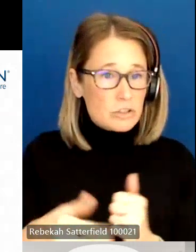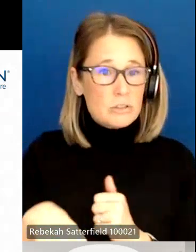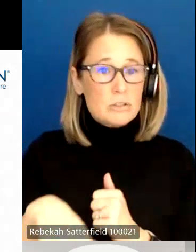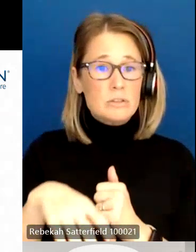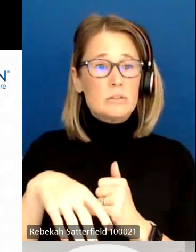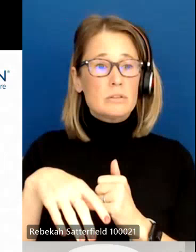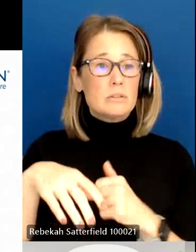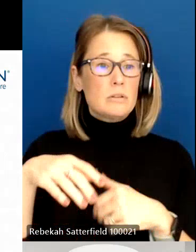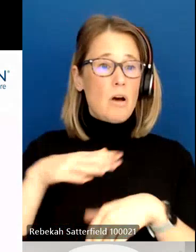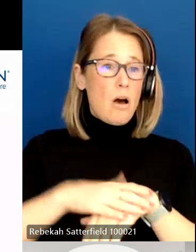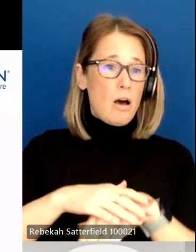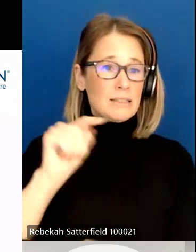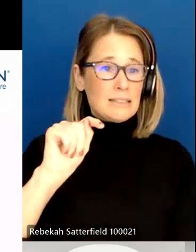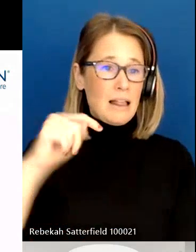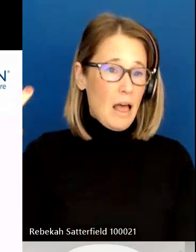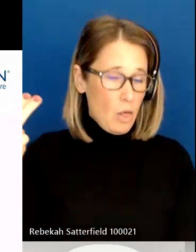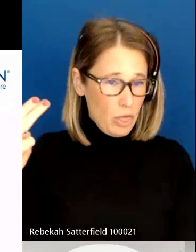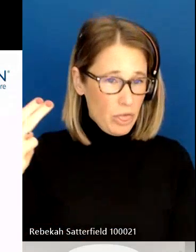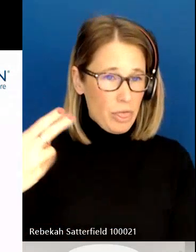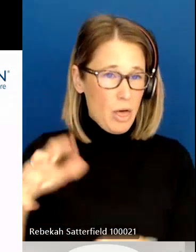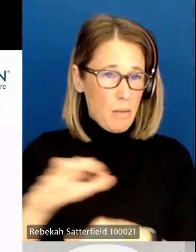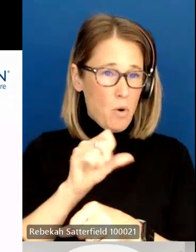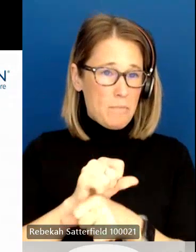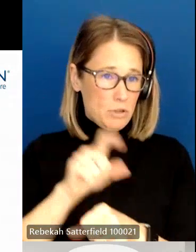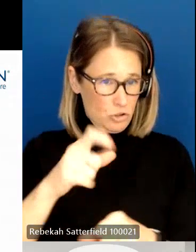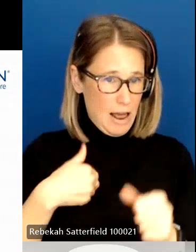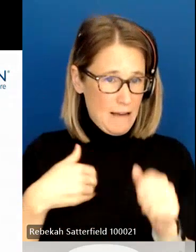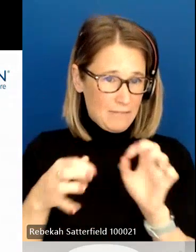tele Health appointment they had should have captioning or audio description